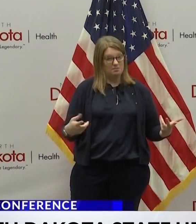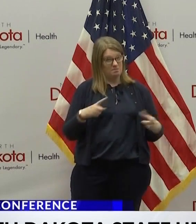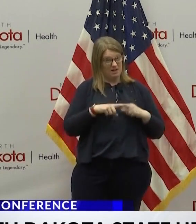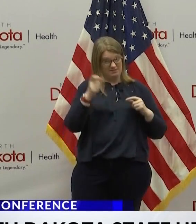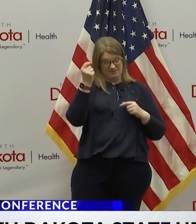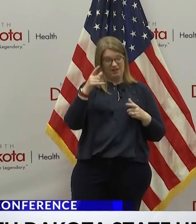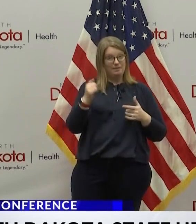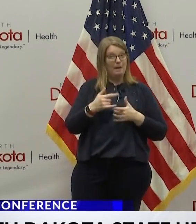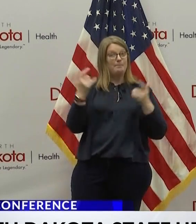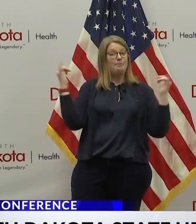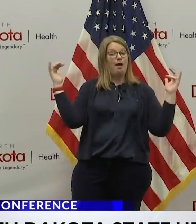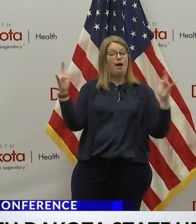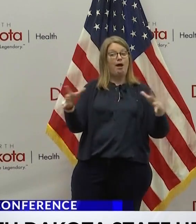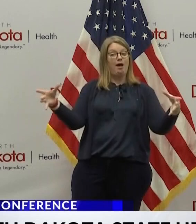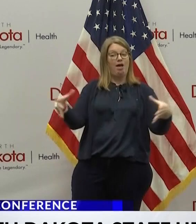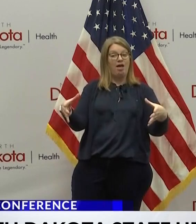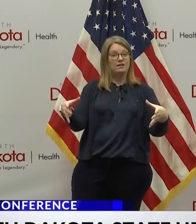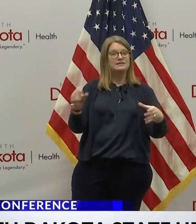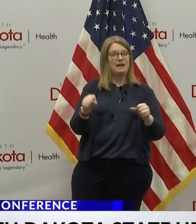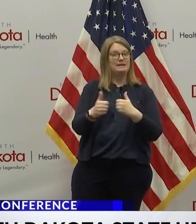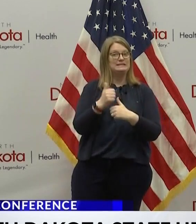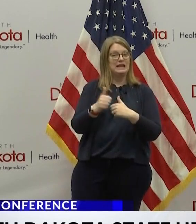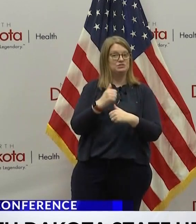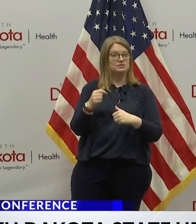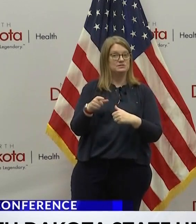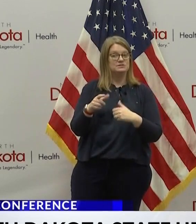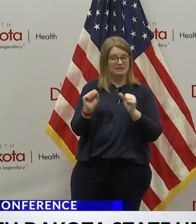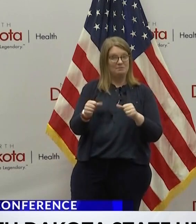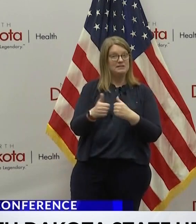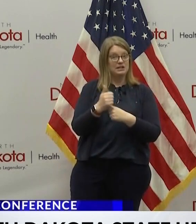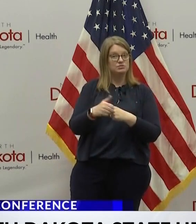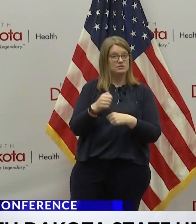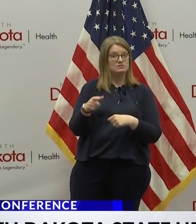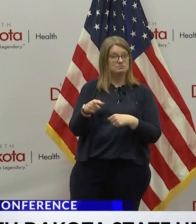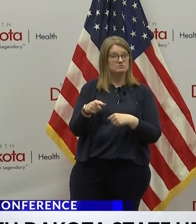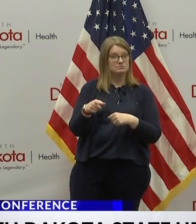GATHERINGS. AS WAS SAID BY THE DOCTORS THIS